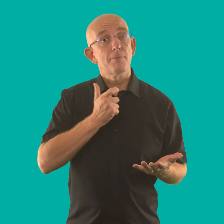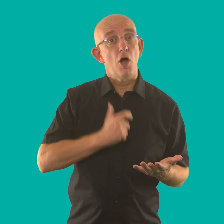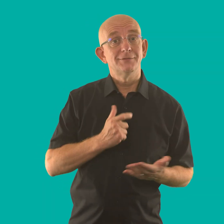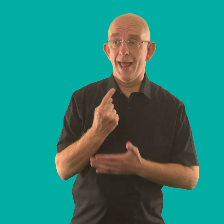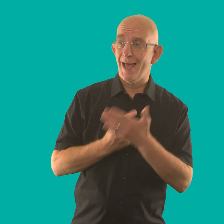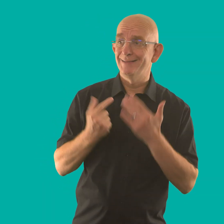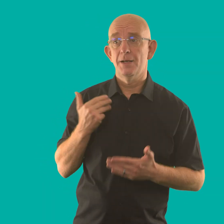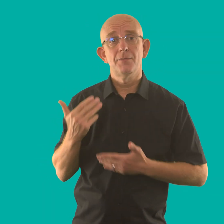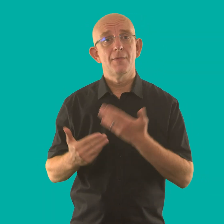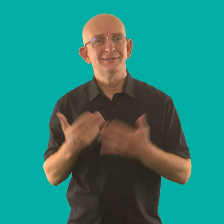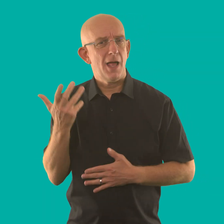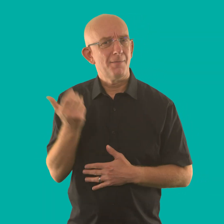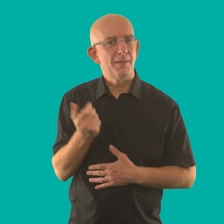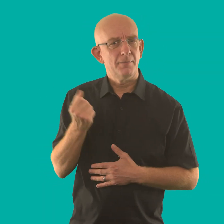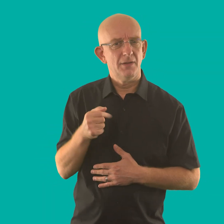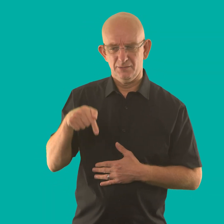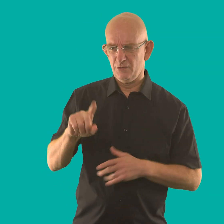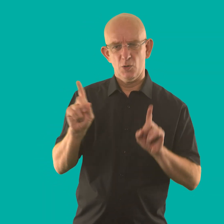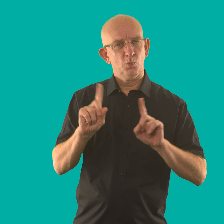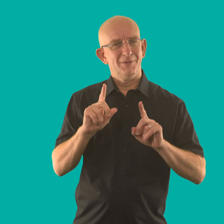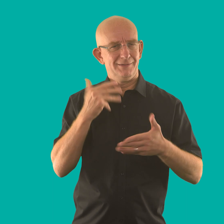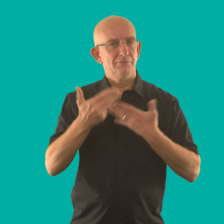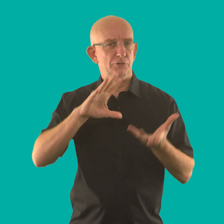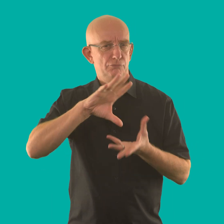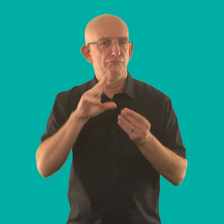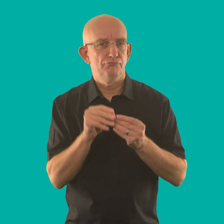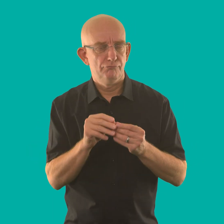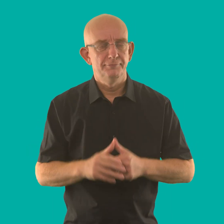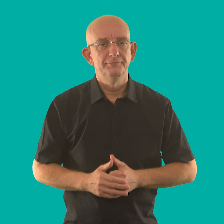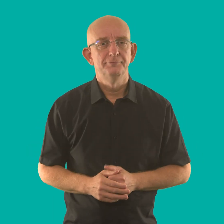An overview of Personal Independence Payment